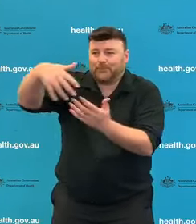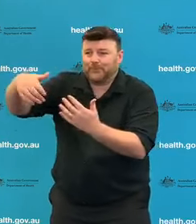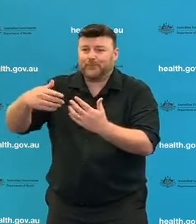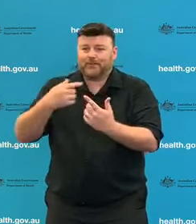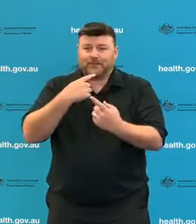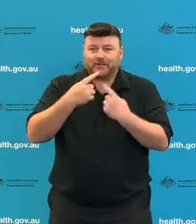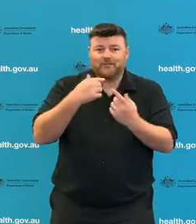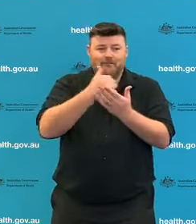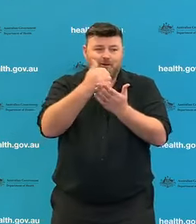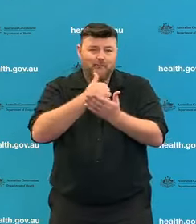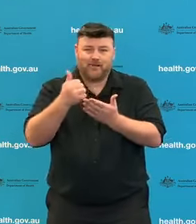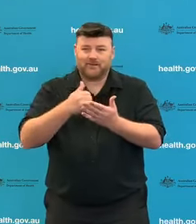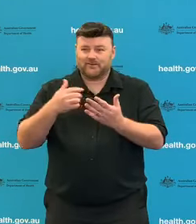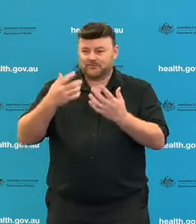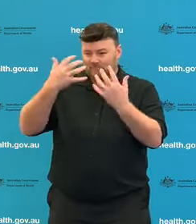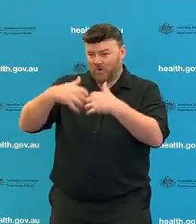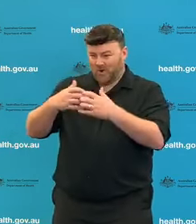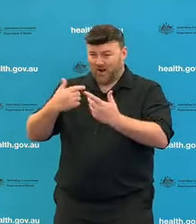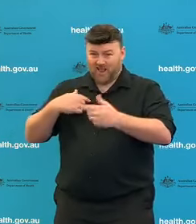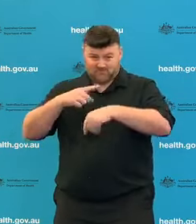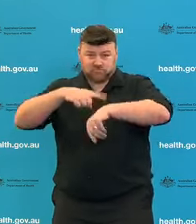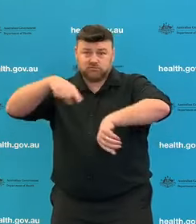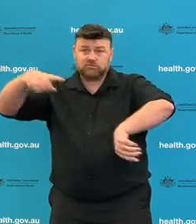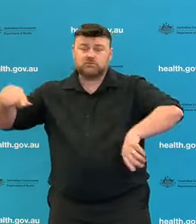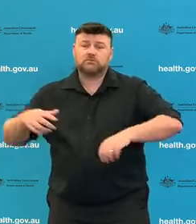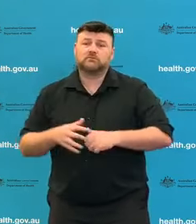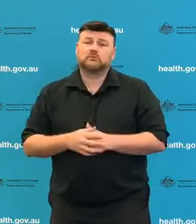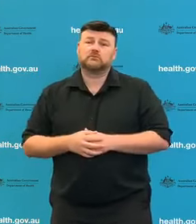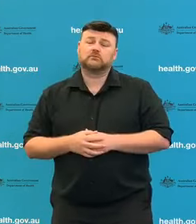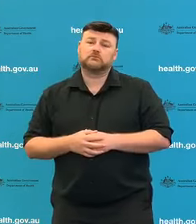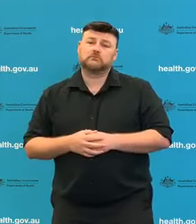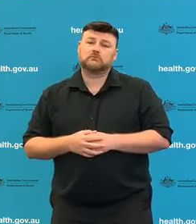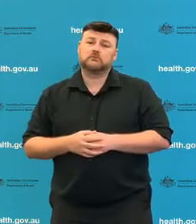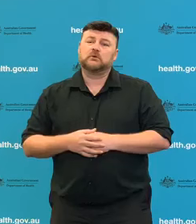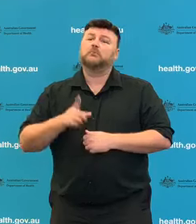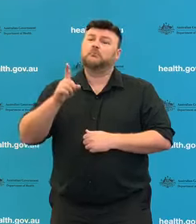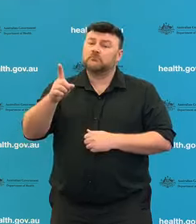and ultimately the final arbitrator of of the cause of death and obviously